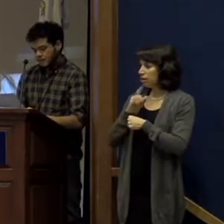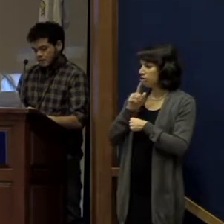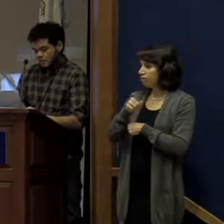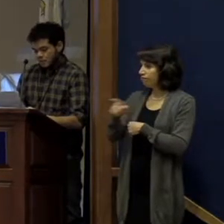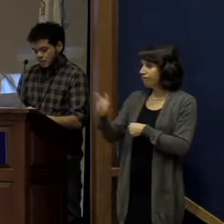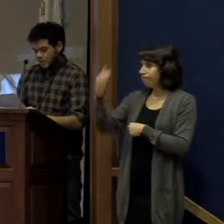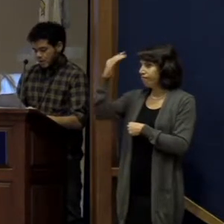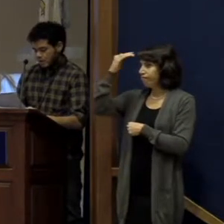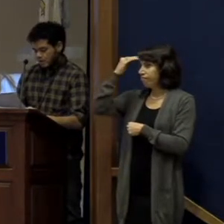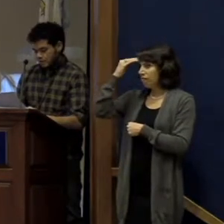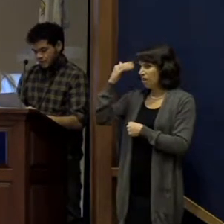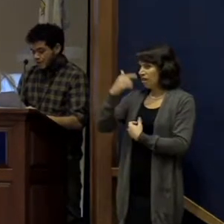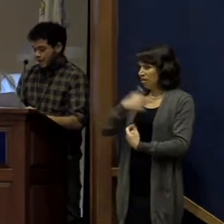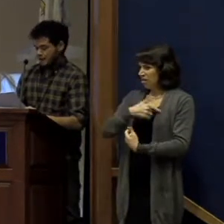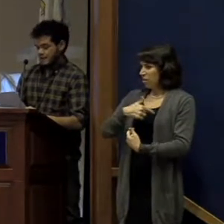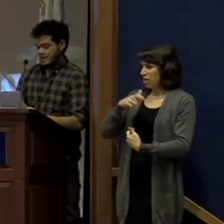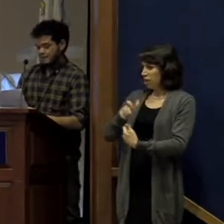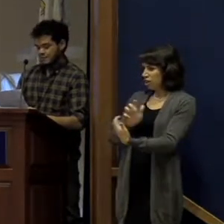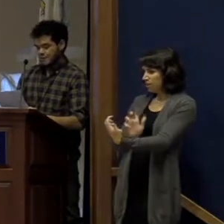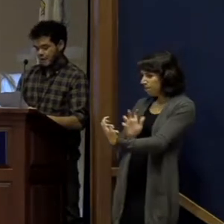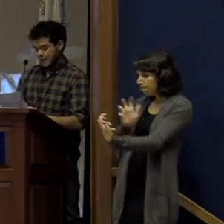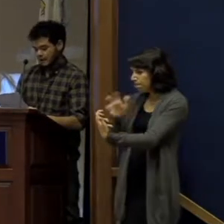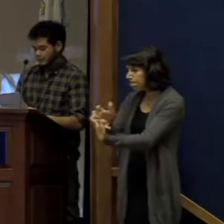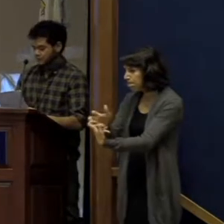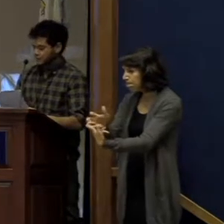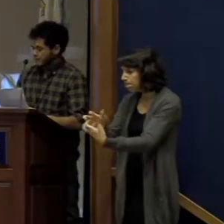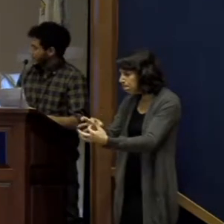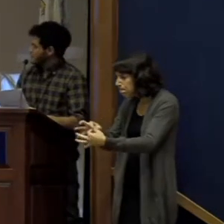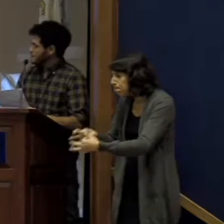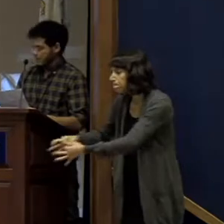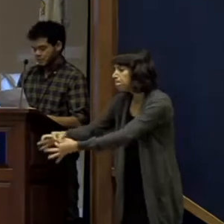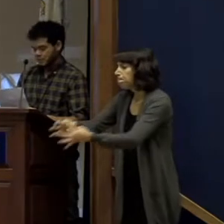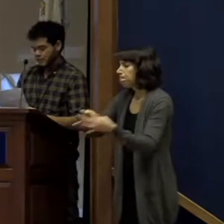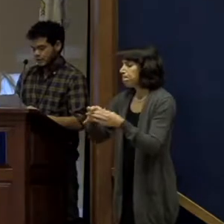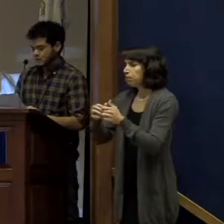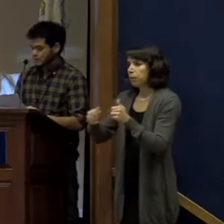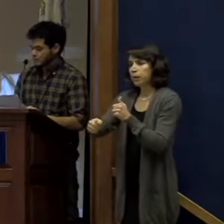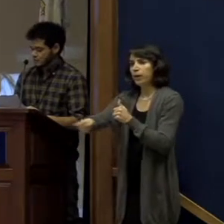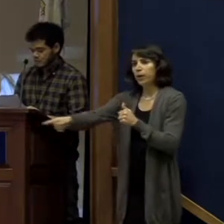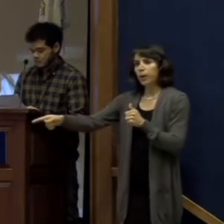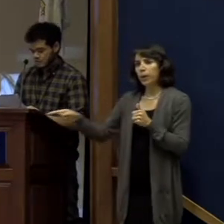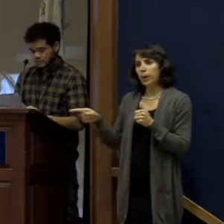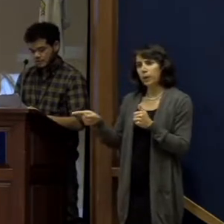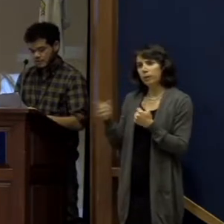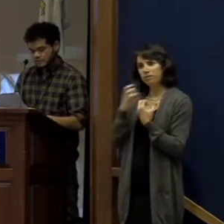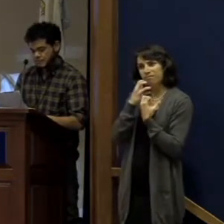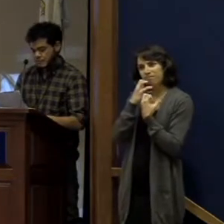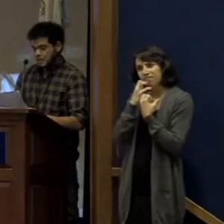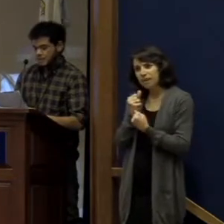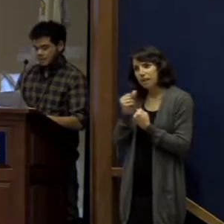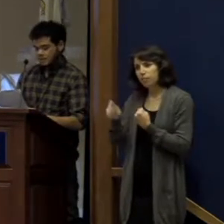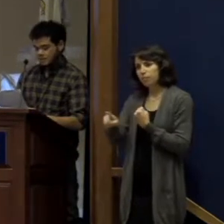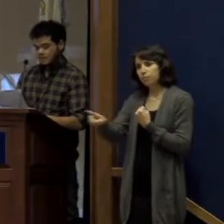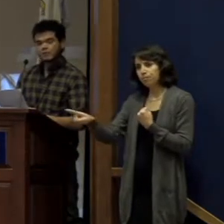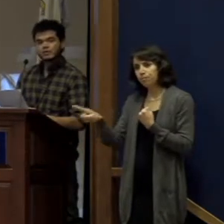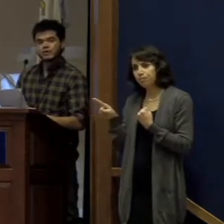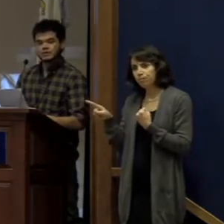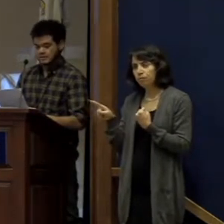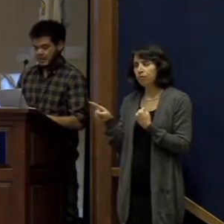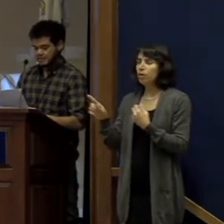We are very honored to have her at Inclusive Scicom as one of our keynote lectures to present But Here we are Scientists,